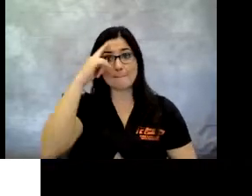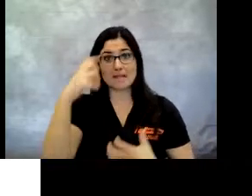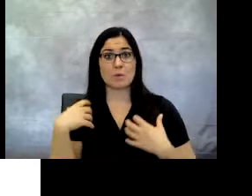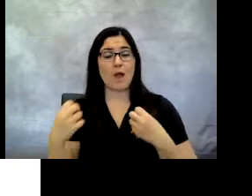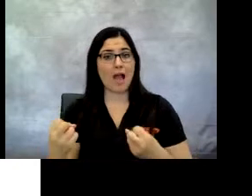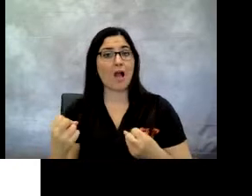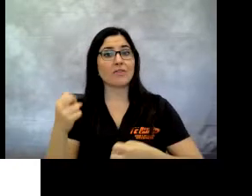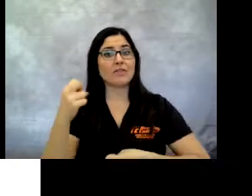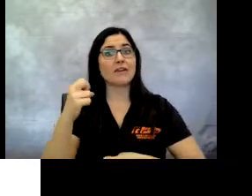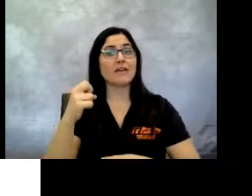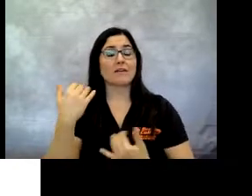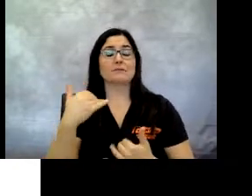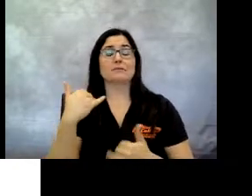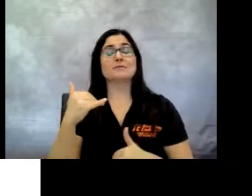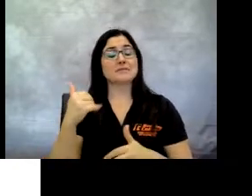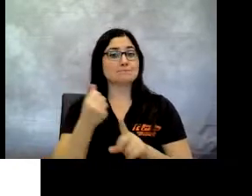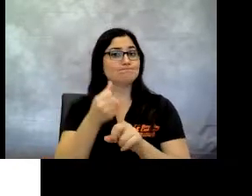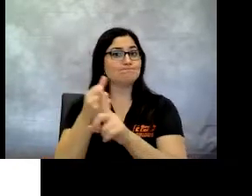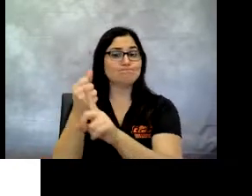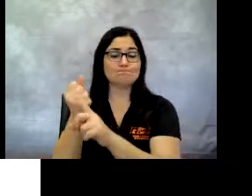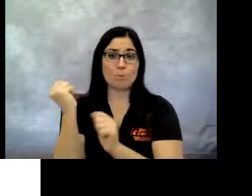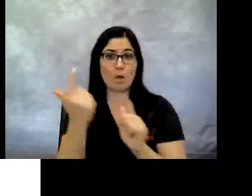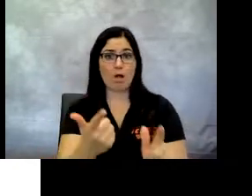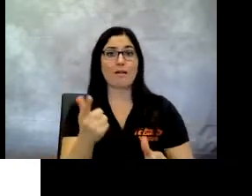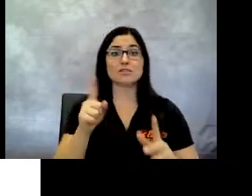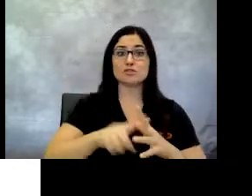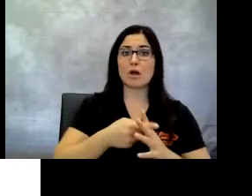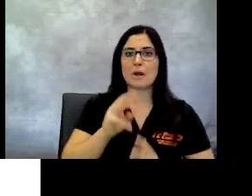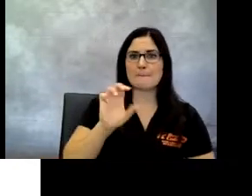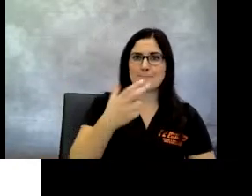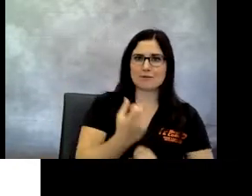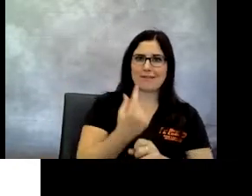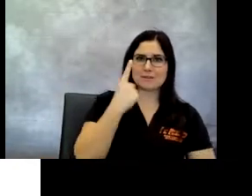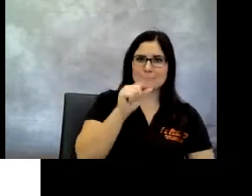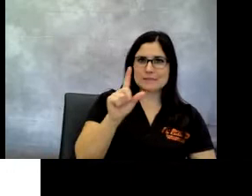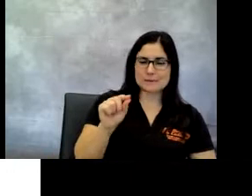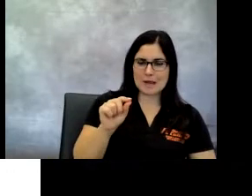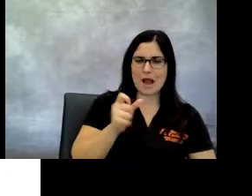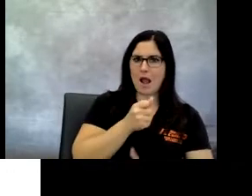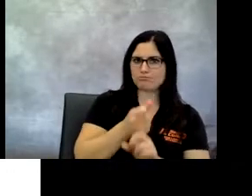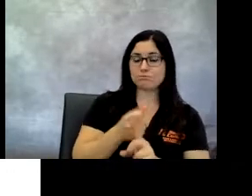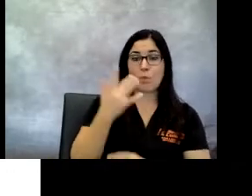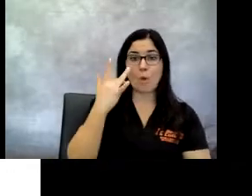Were. Subjected to. In March of last year. As just the COVID 19 caused this upheaval.